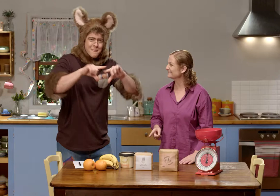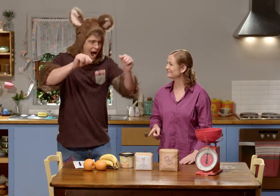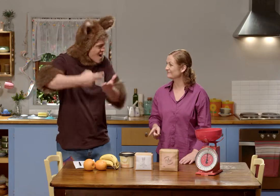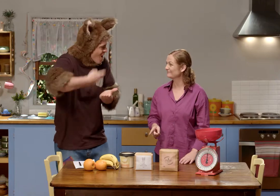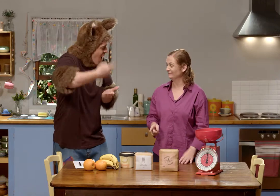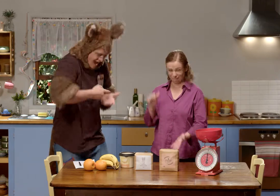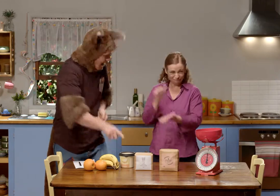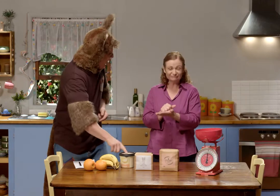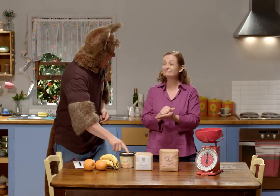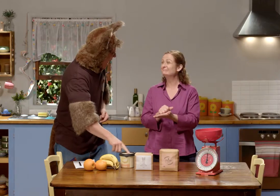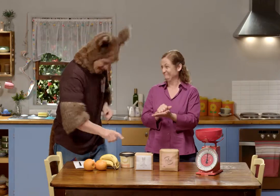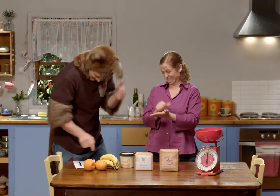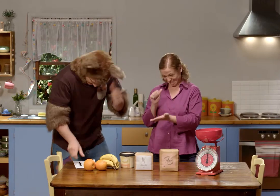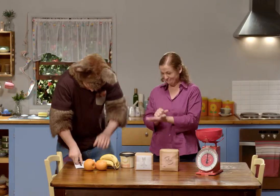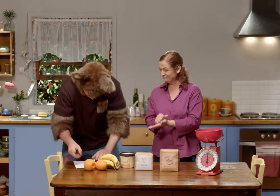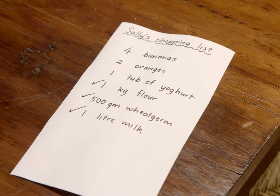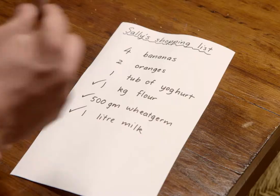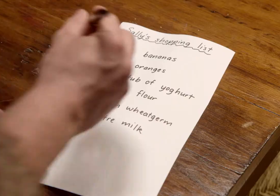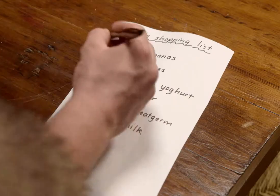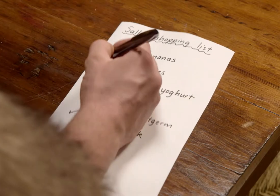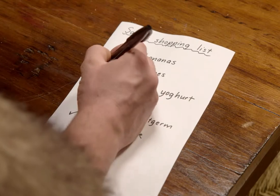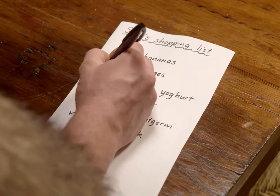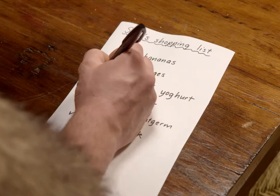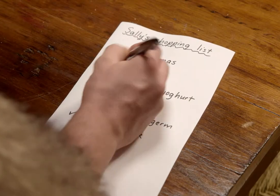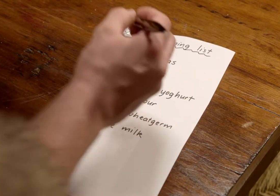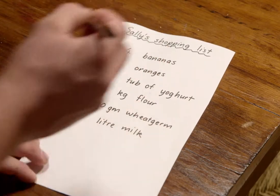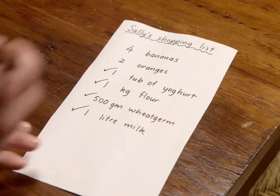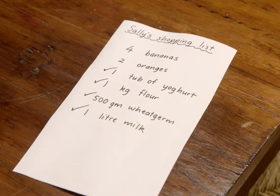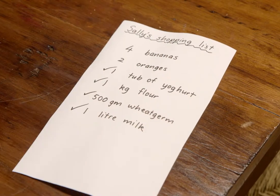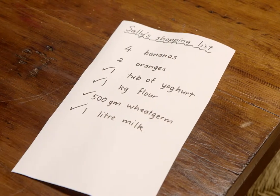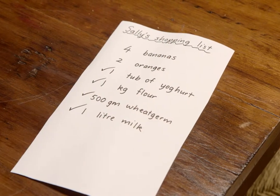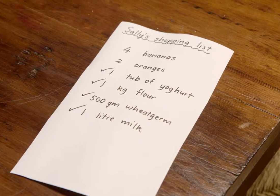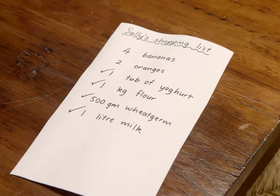That's banana yoghourt. That's right Possum. There it is.